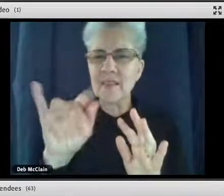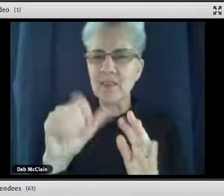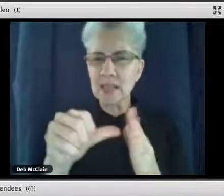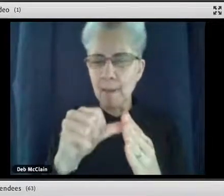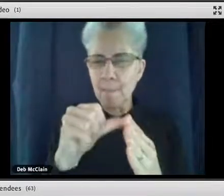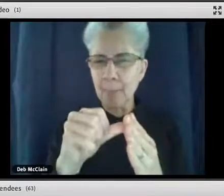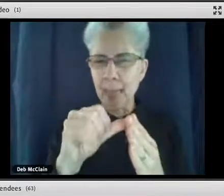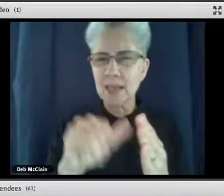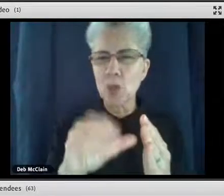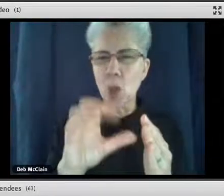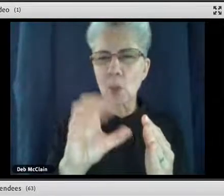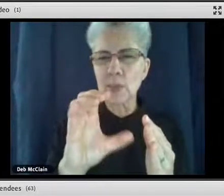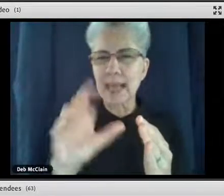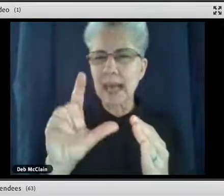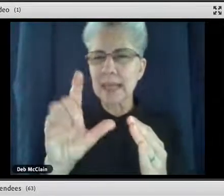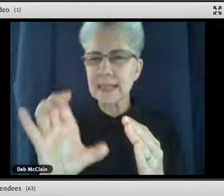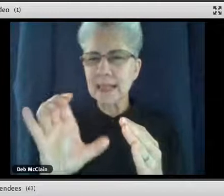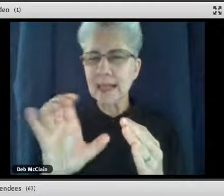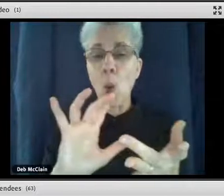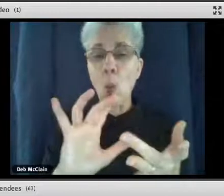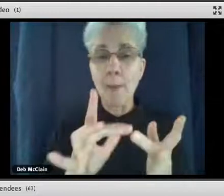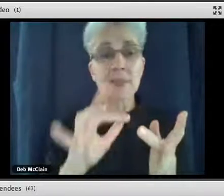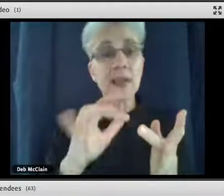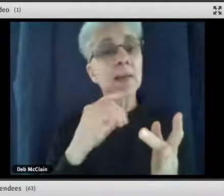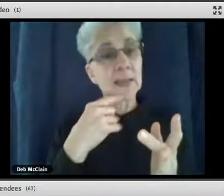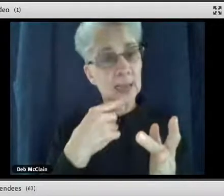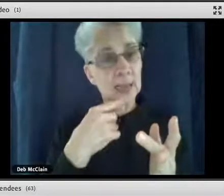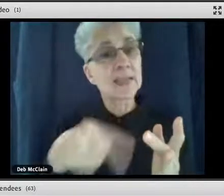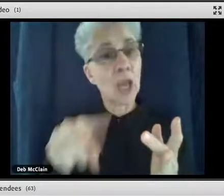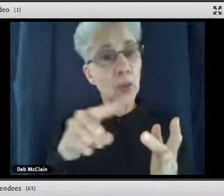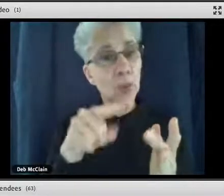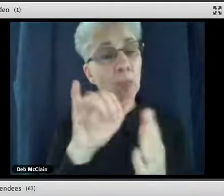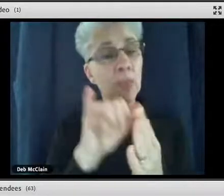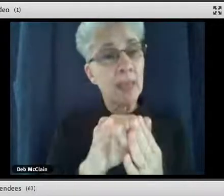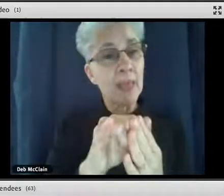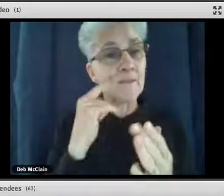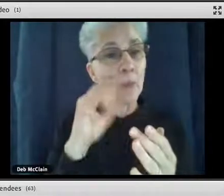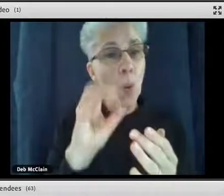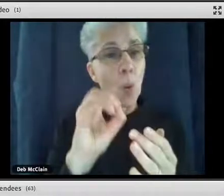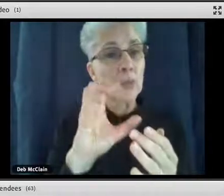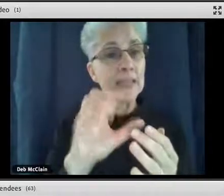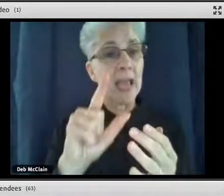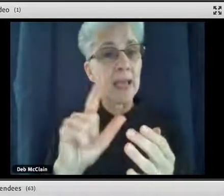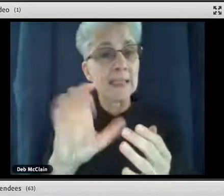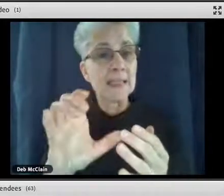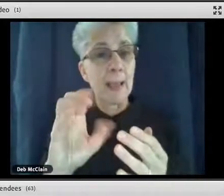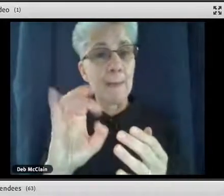on this OCLC website. And it does say, at least for the OCLC MARC,